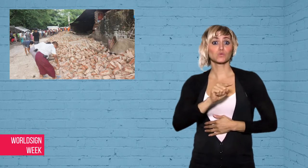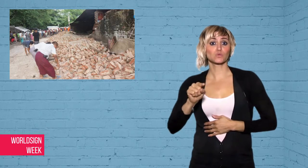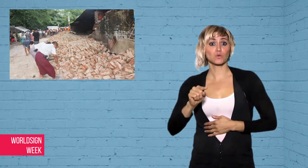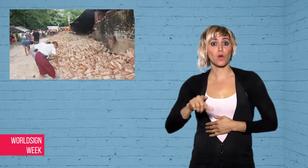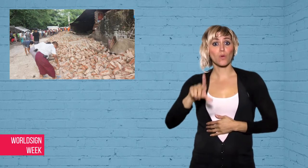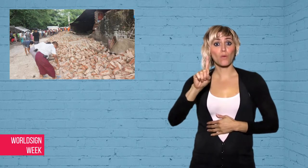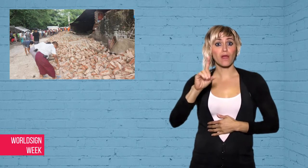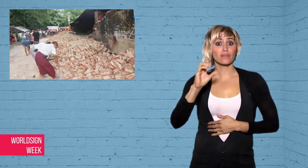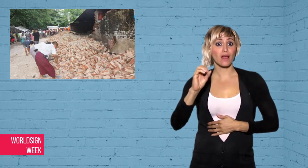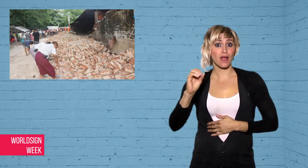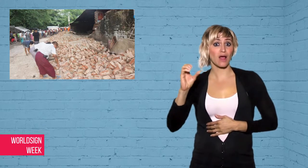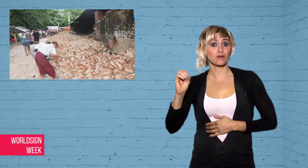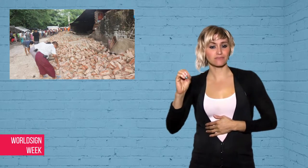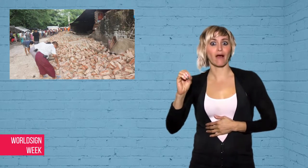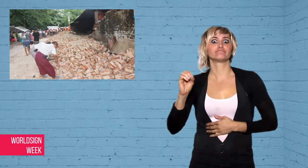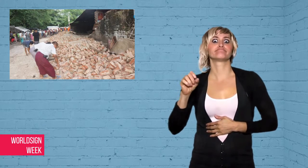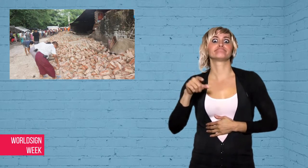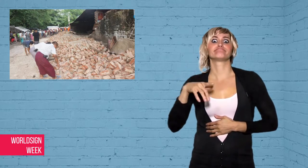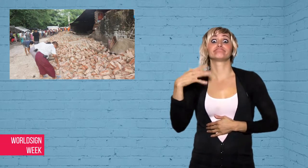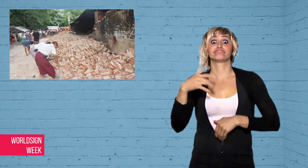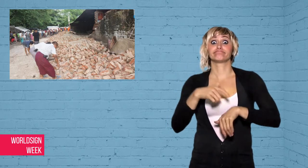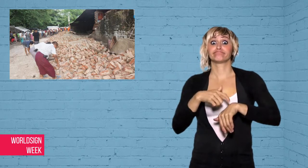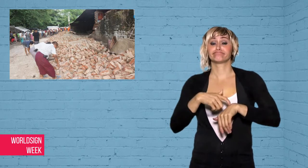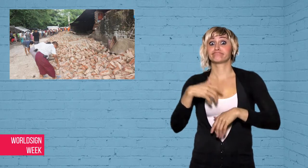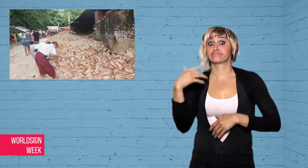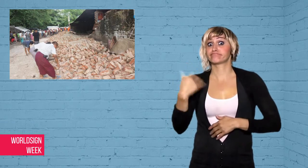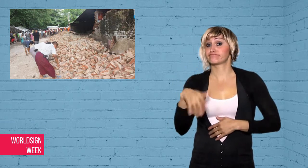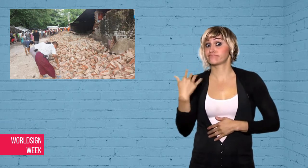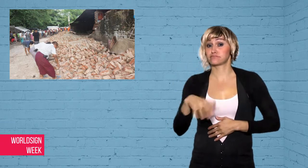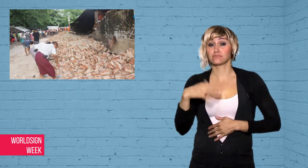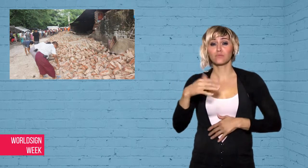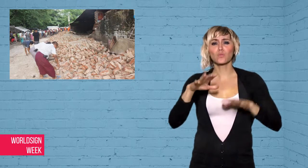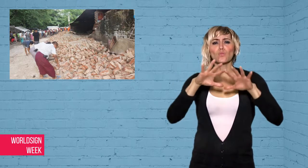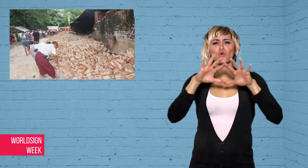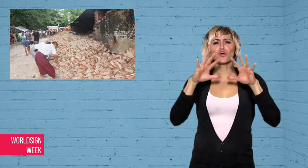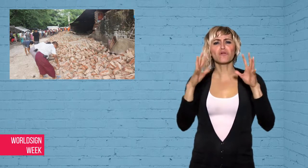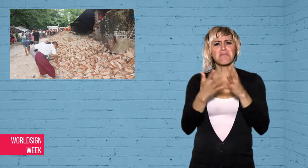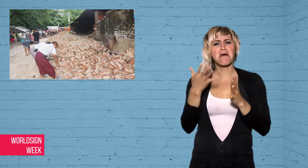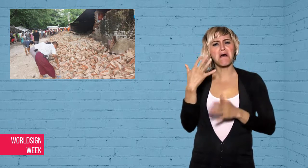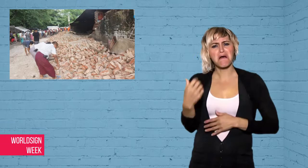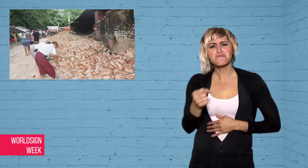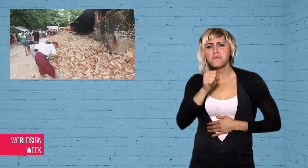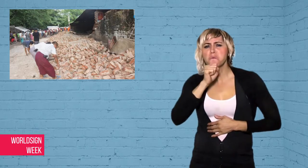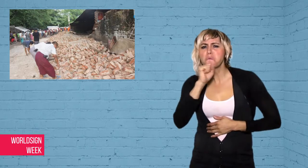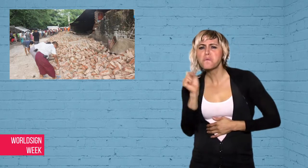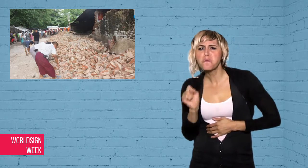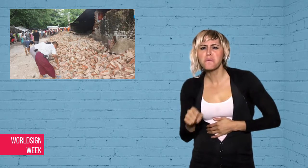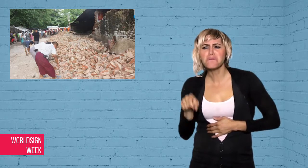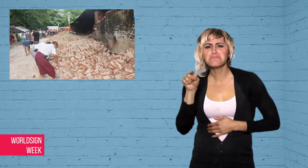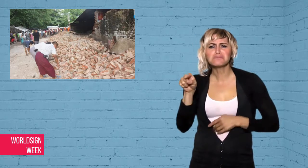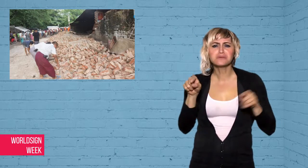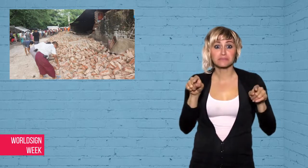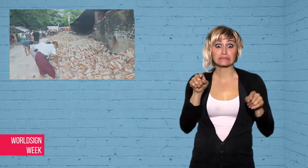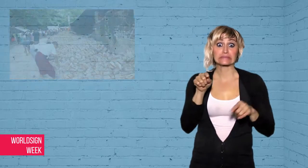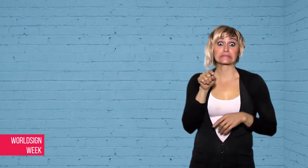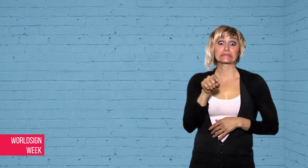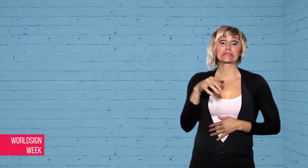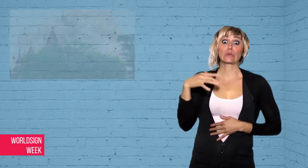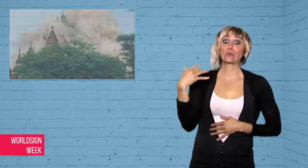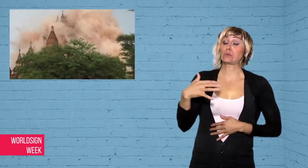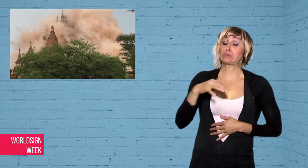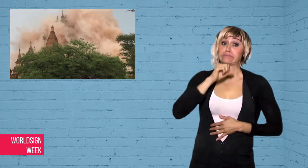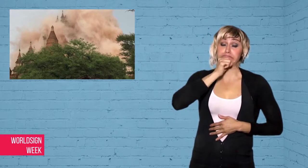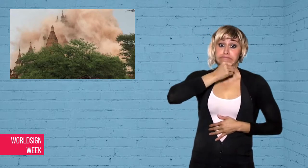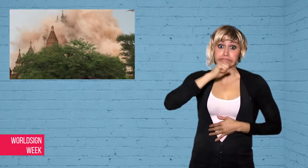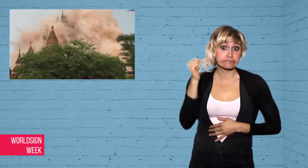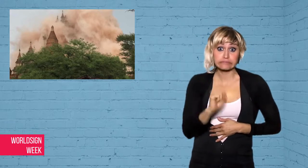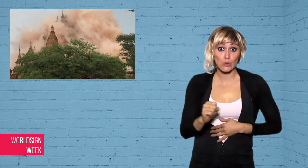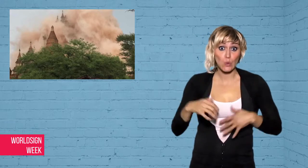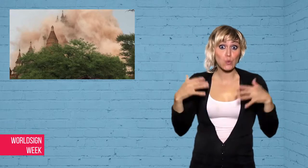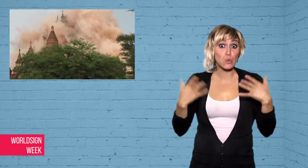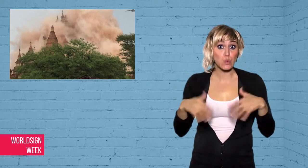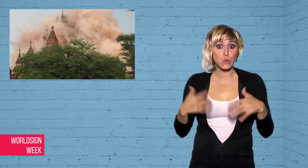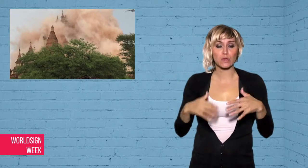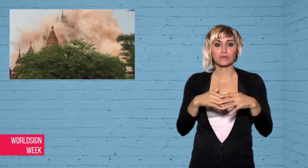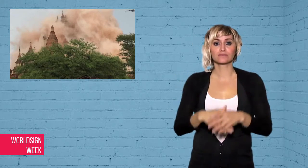making them one of the oldest temples in